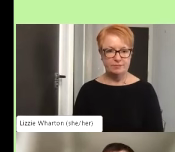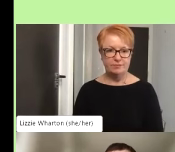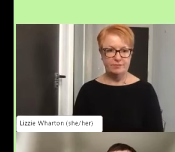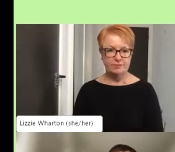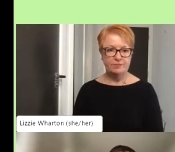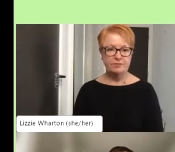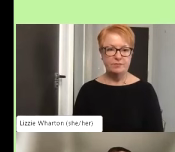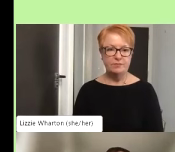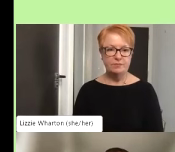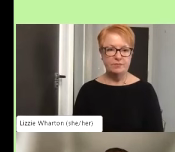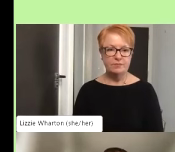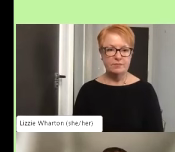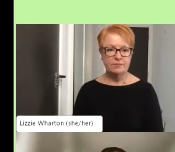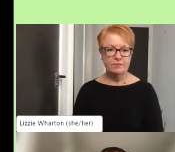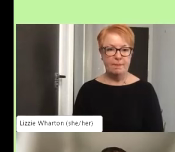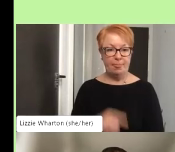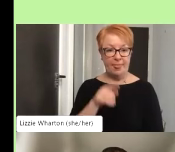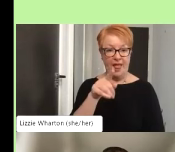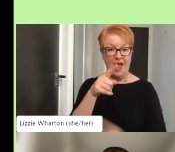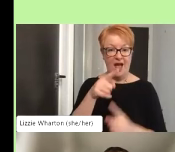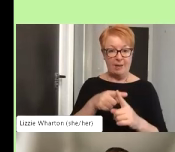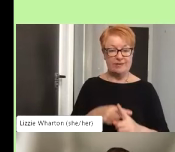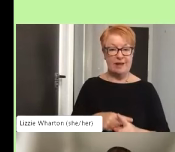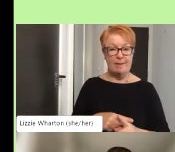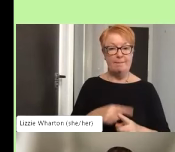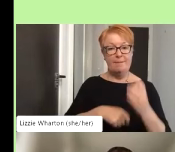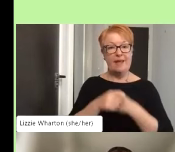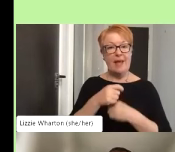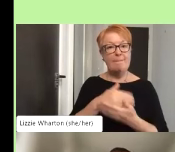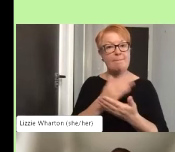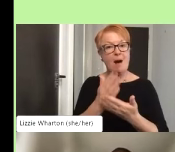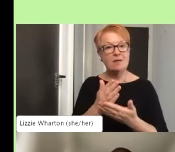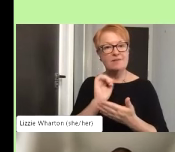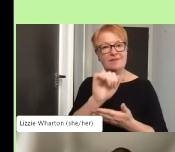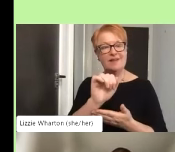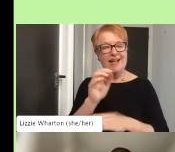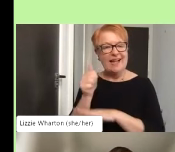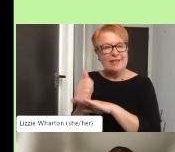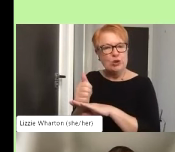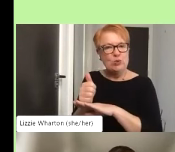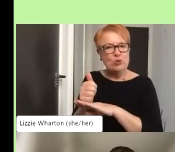that became part of the institution's collection, suddenly, of course, it took us time to talk